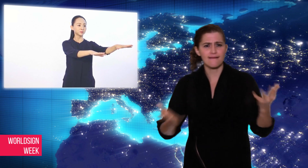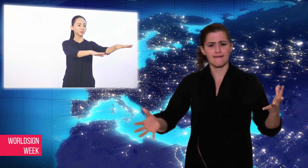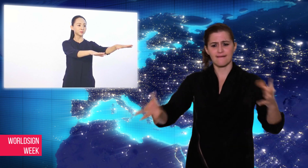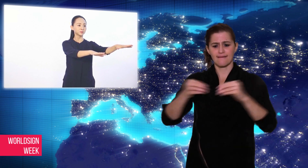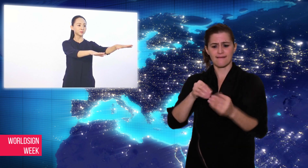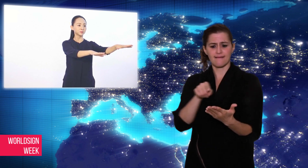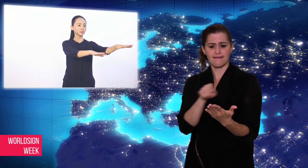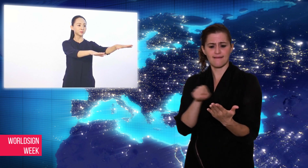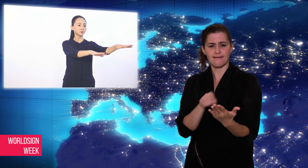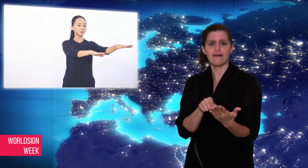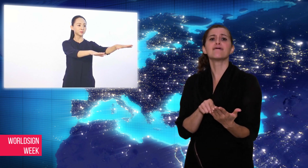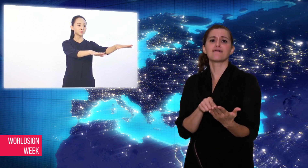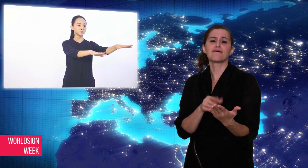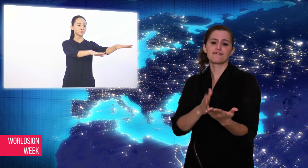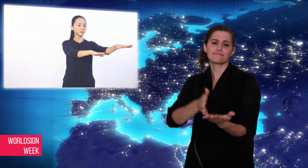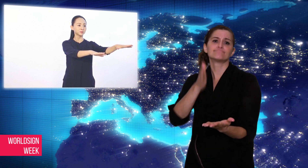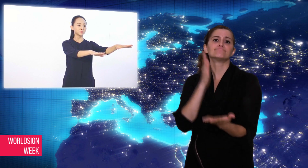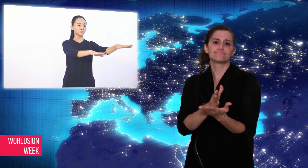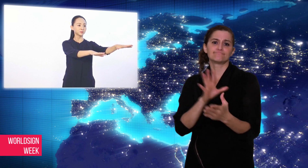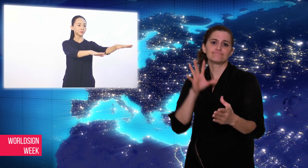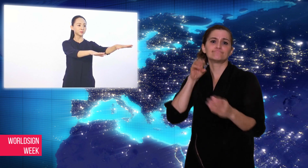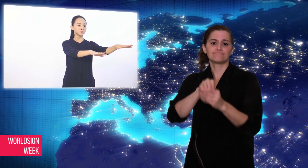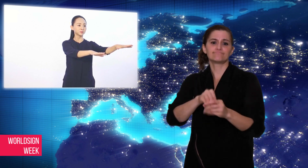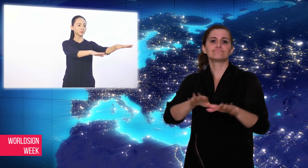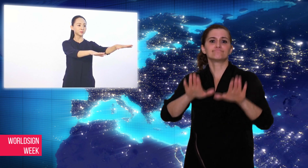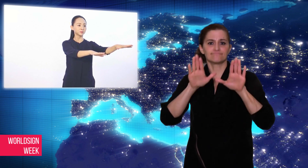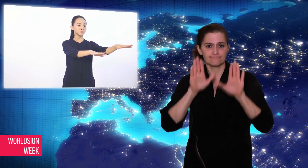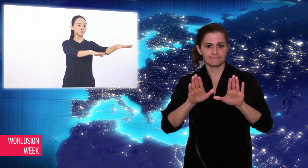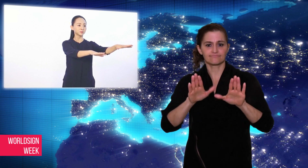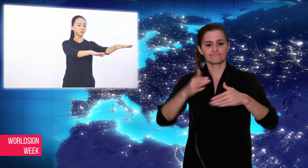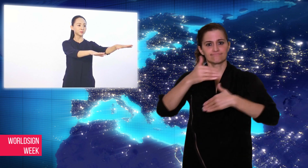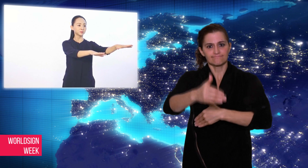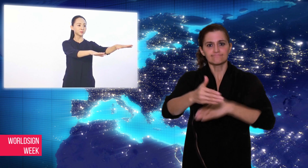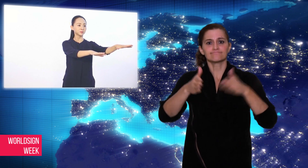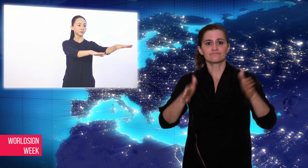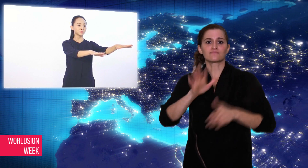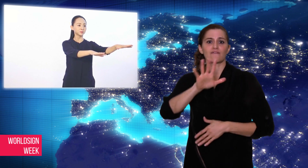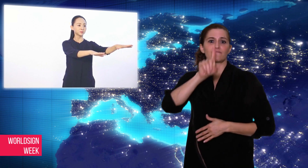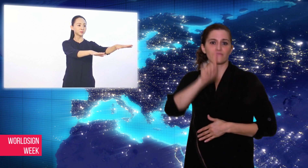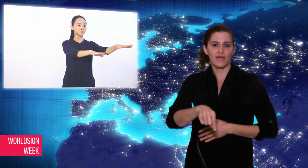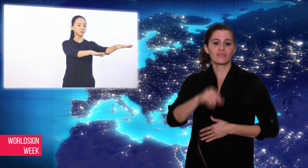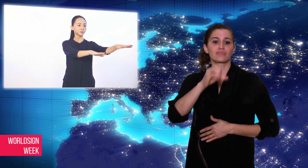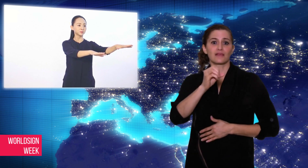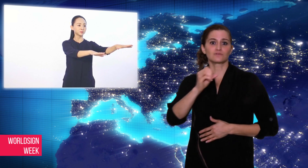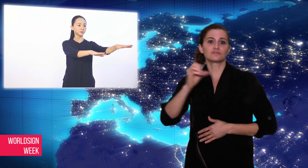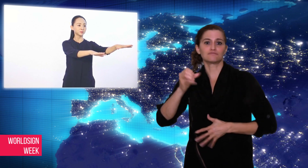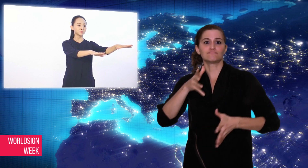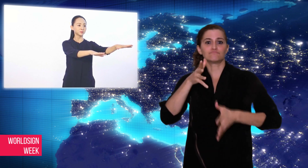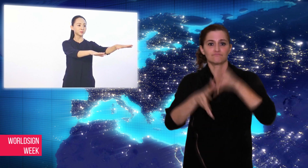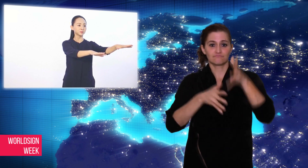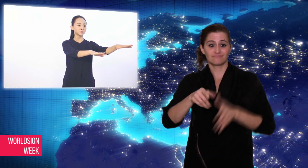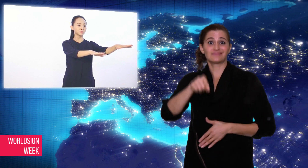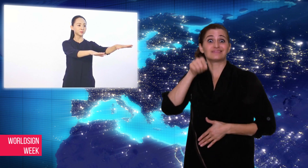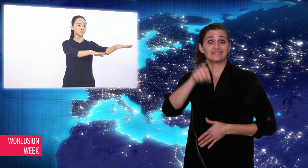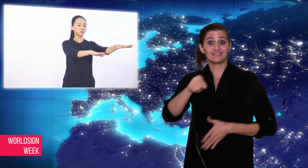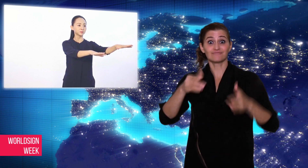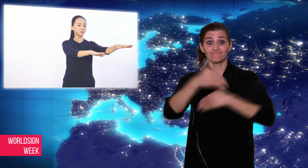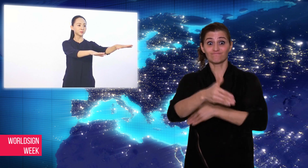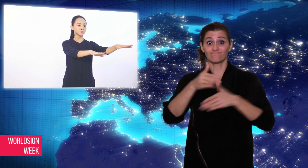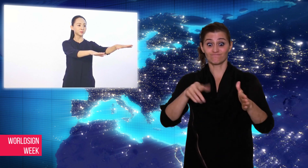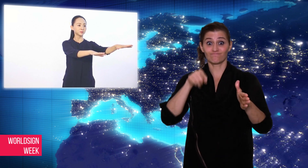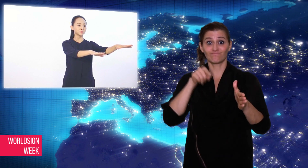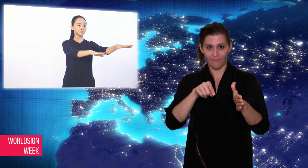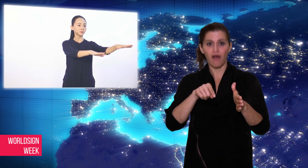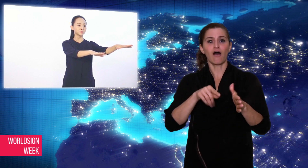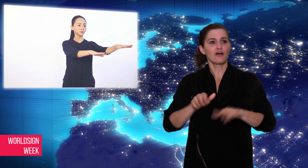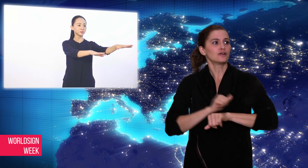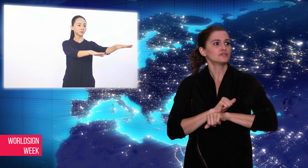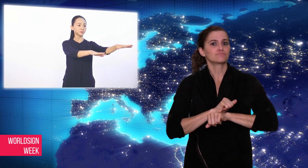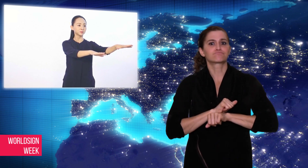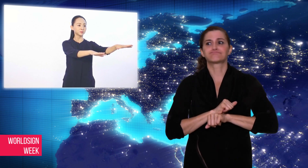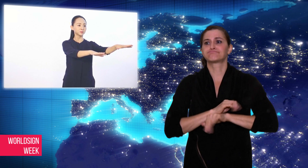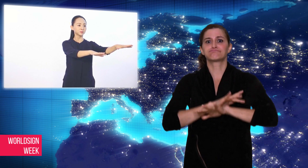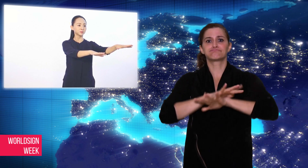sign language users and teachers. The